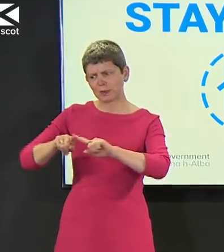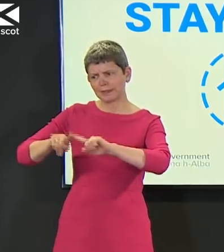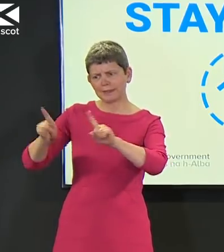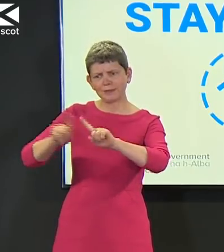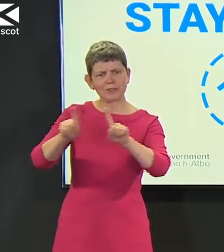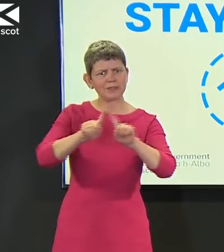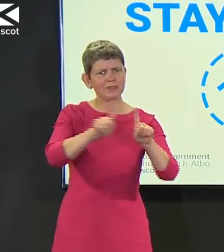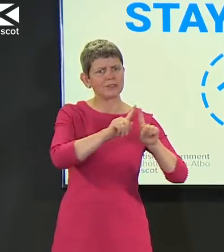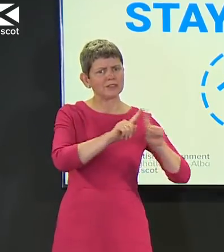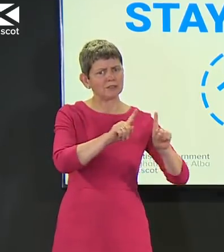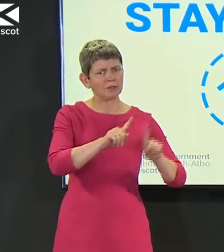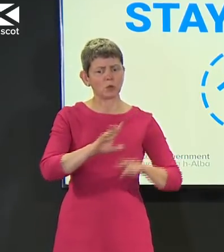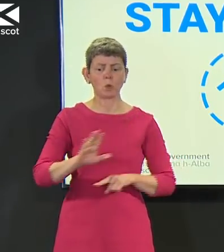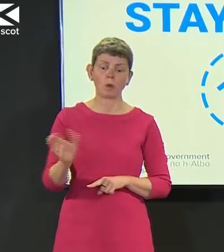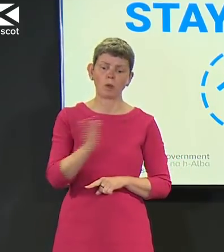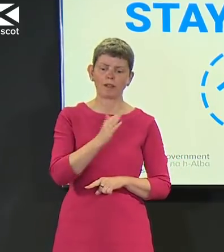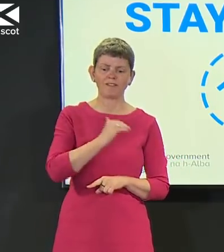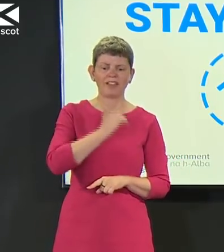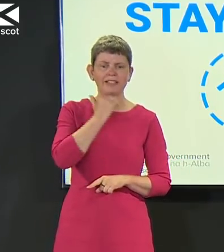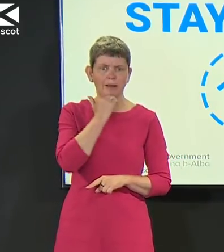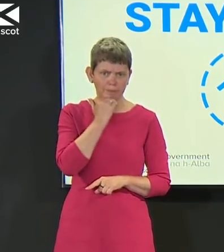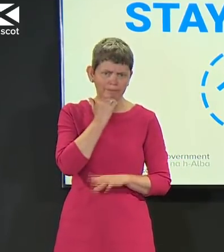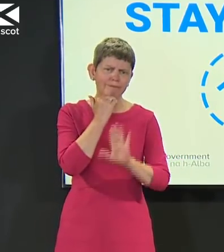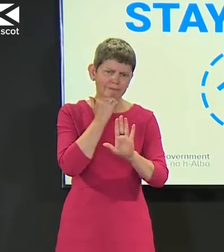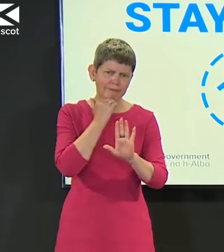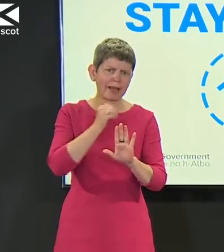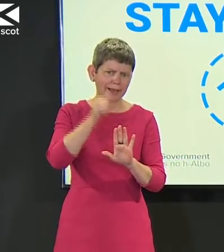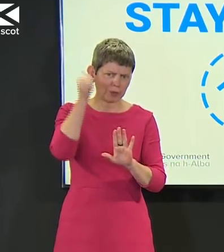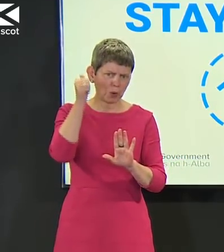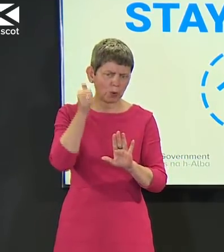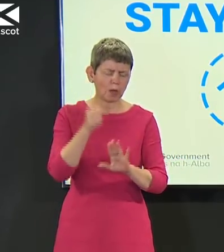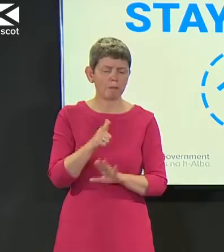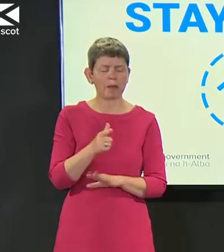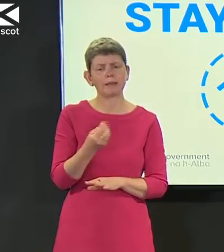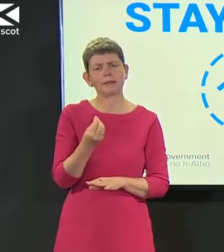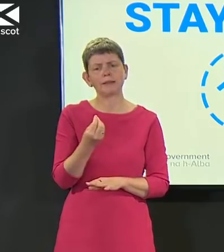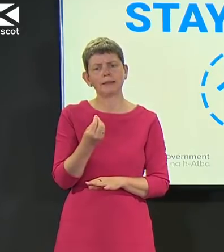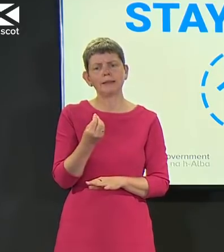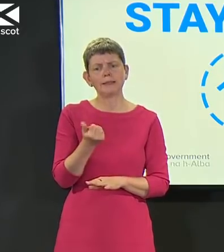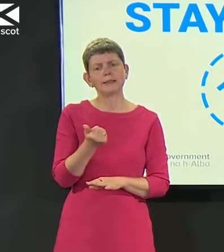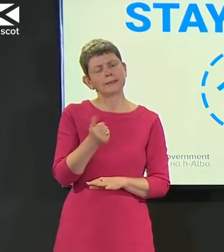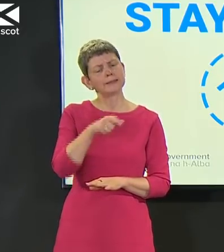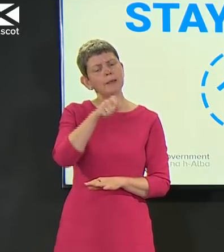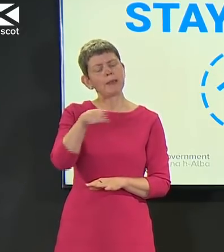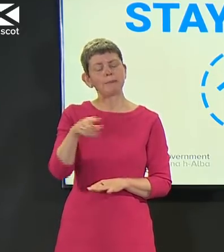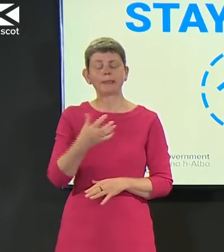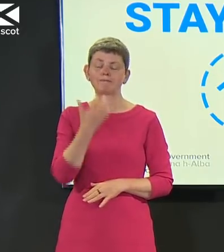fed up with it but people's tolerance is not all at the same level but i think the vast majority of